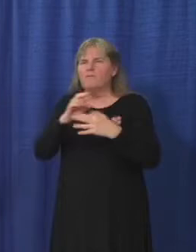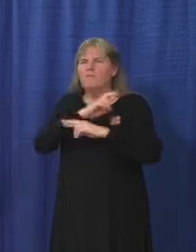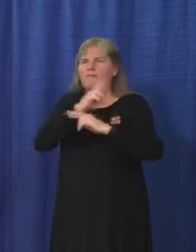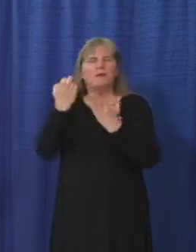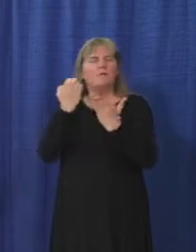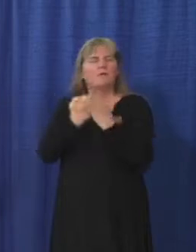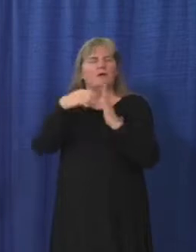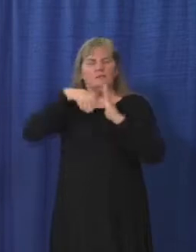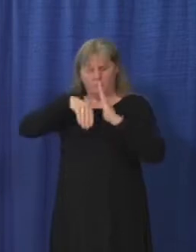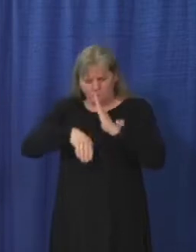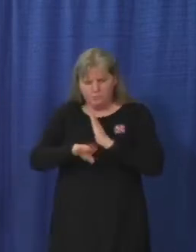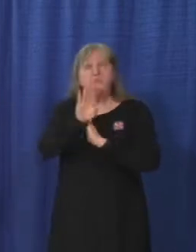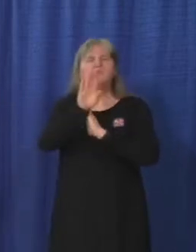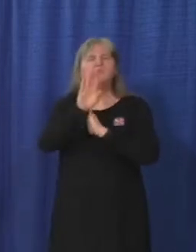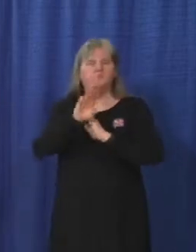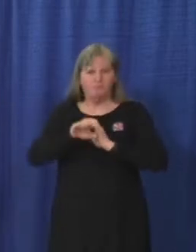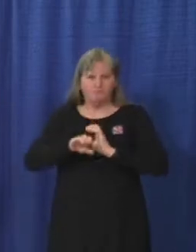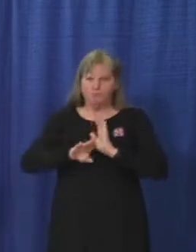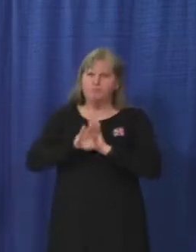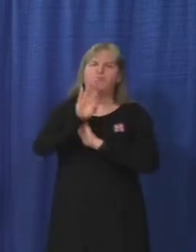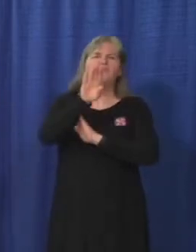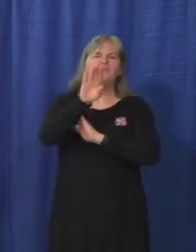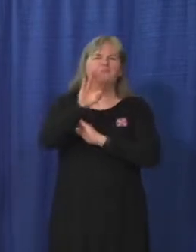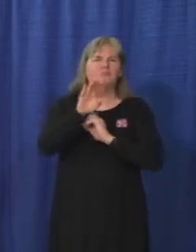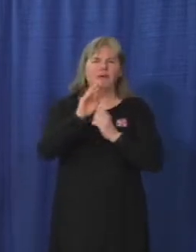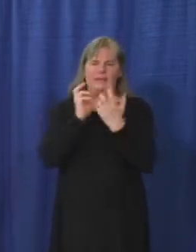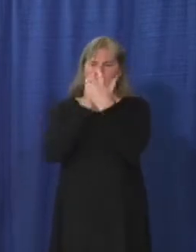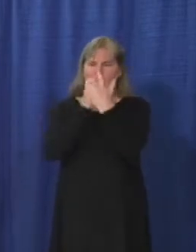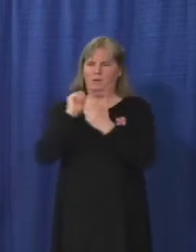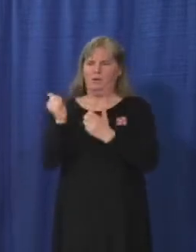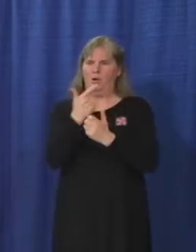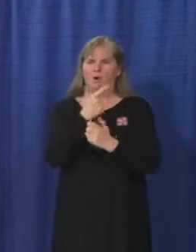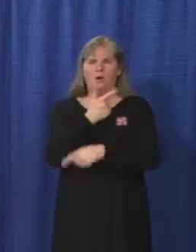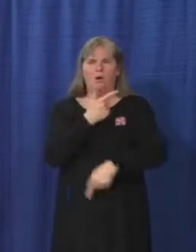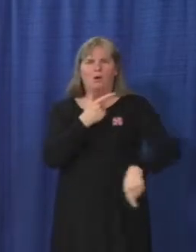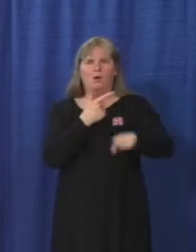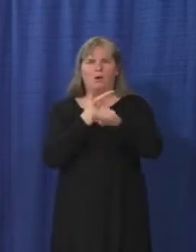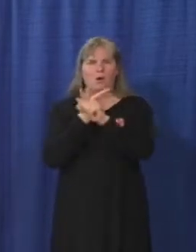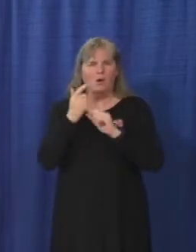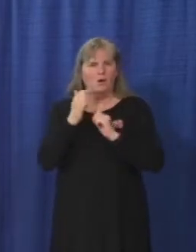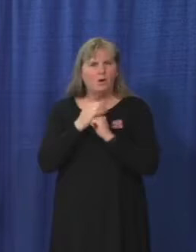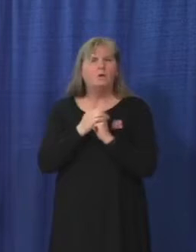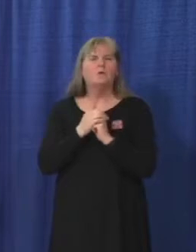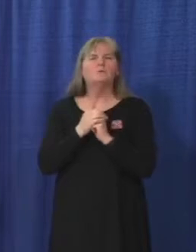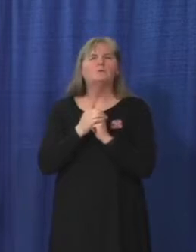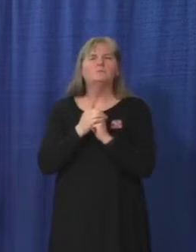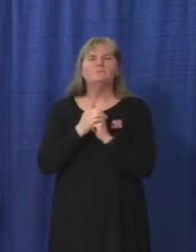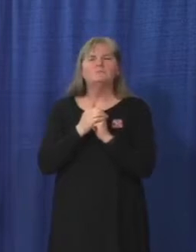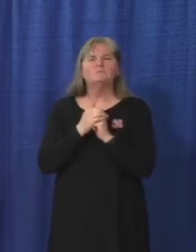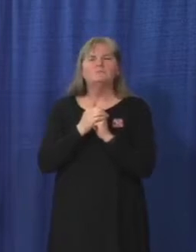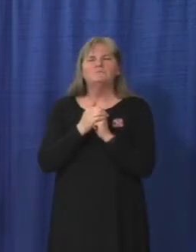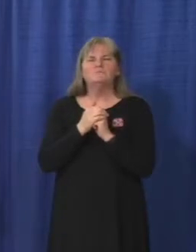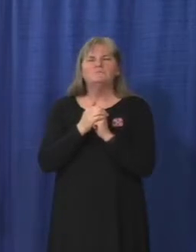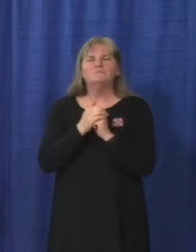adaptability that all residents remain safe and healthy.